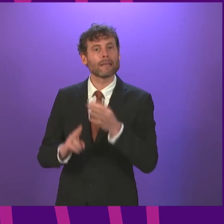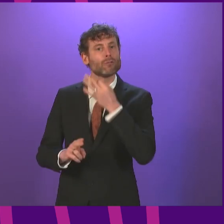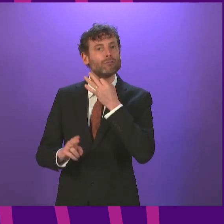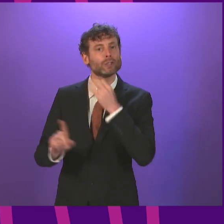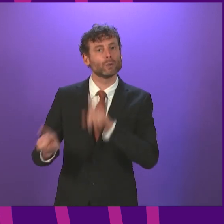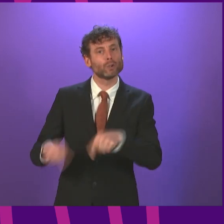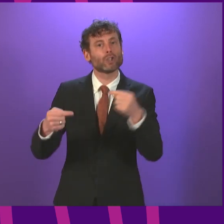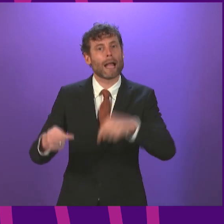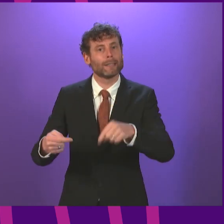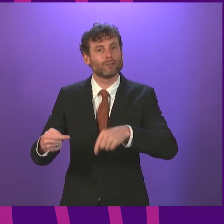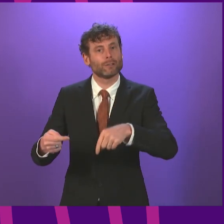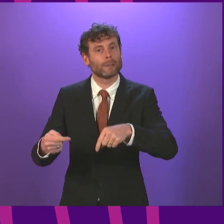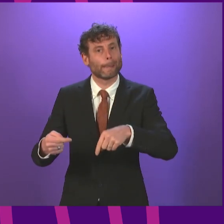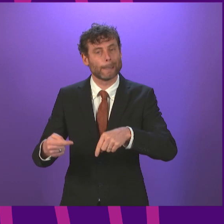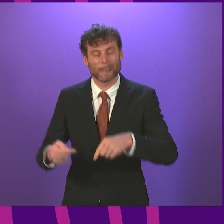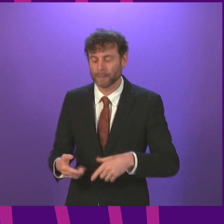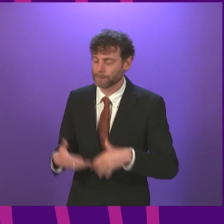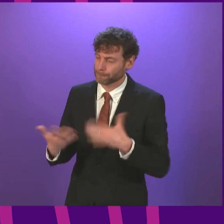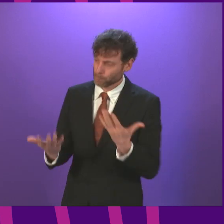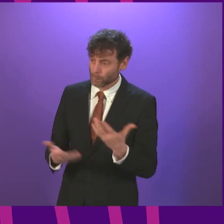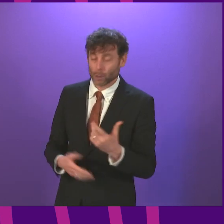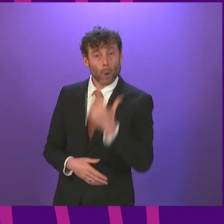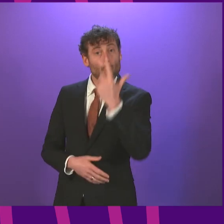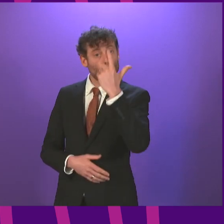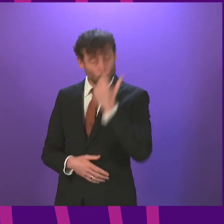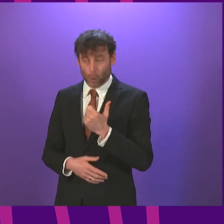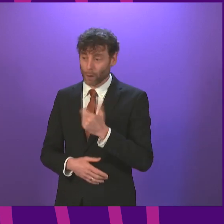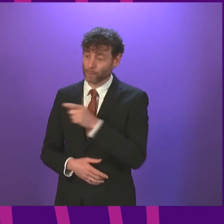but with the Scottish Government doing it the right way rather than spending all that